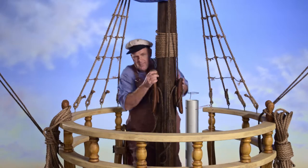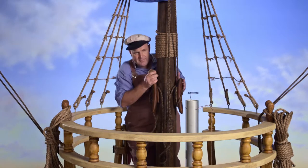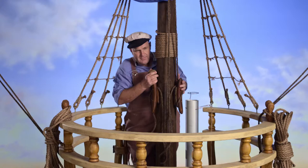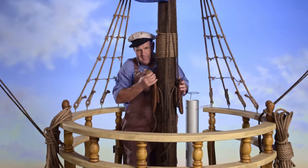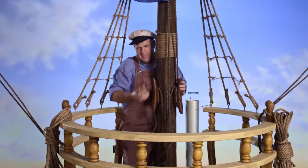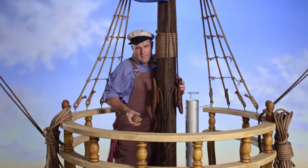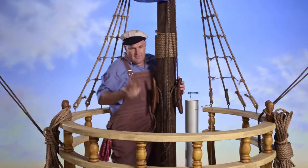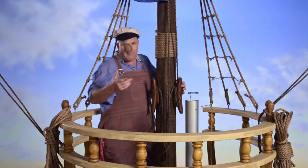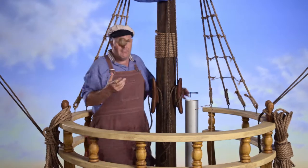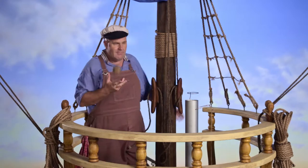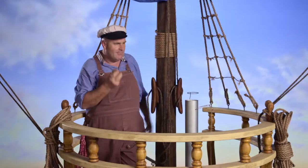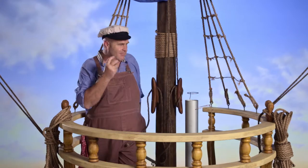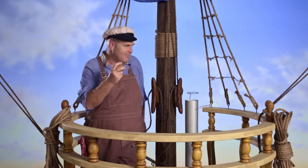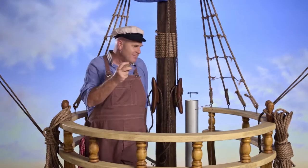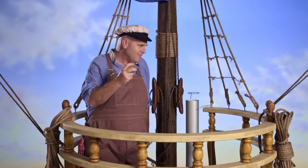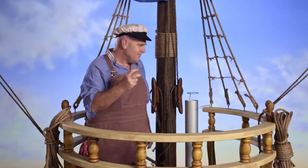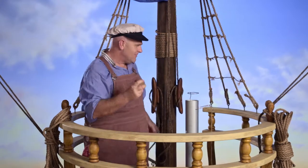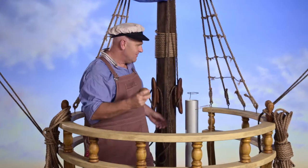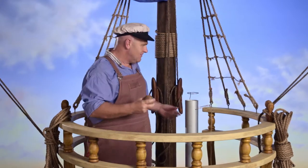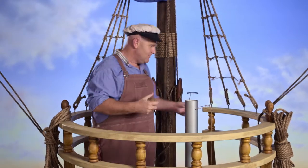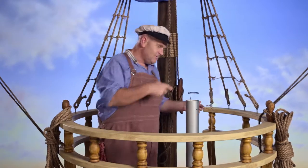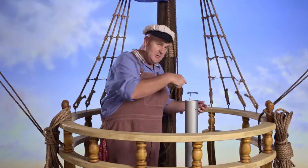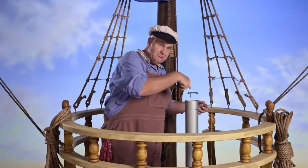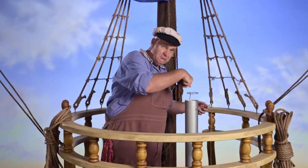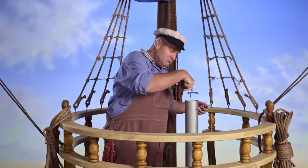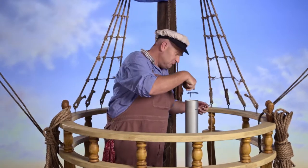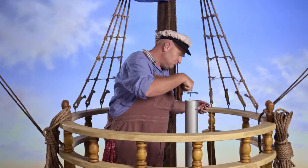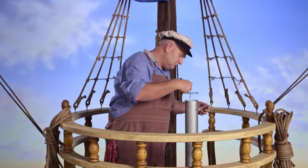Ah. Oh. Yeah. Aha.